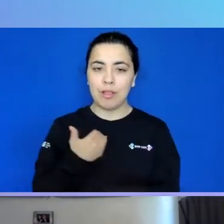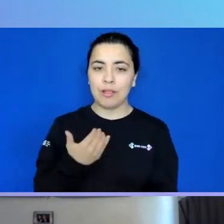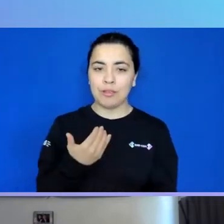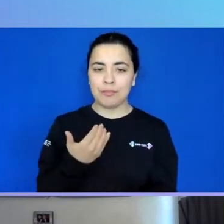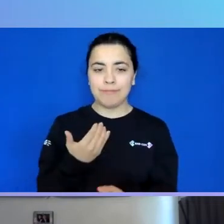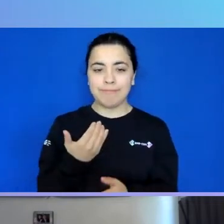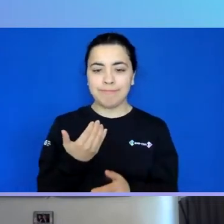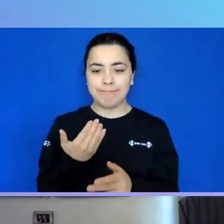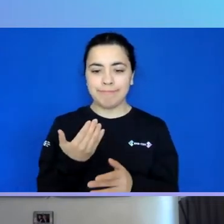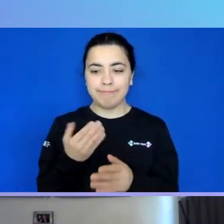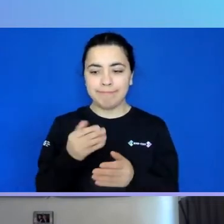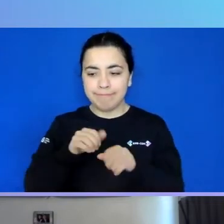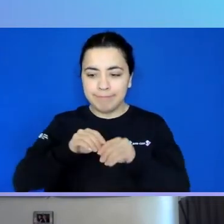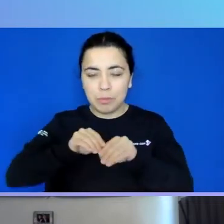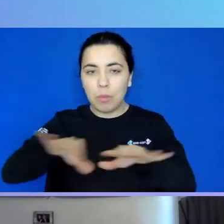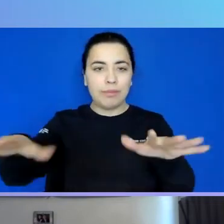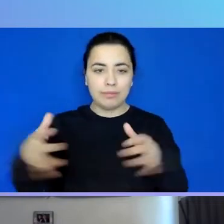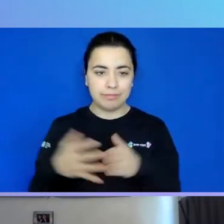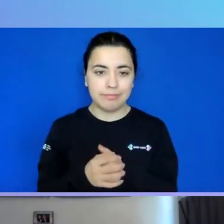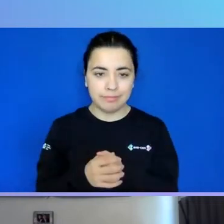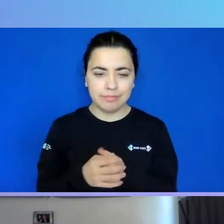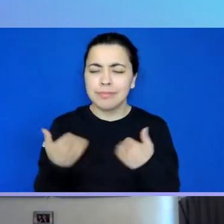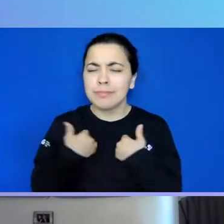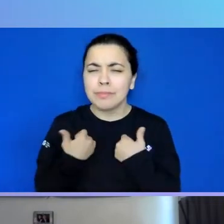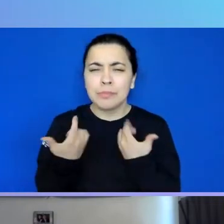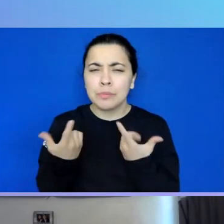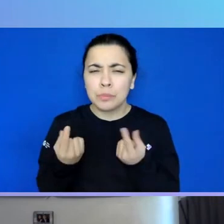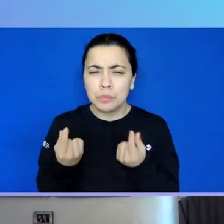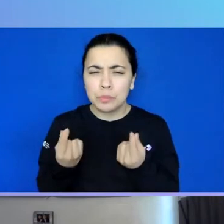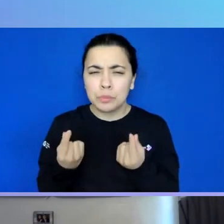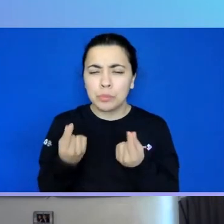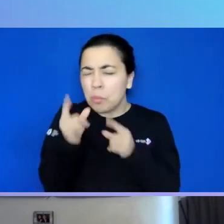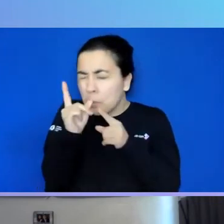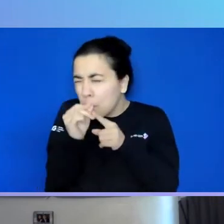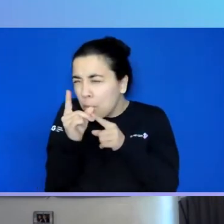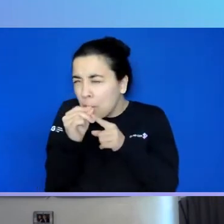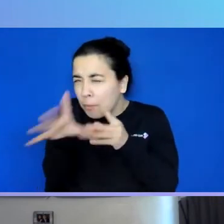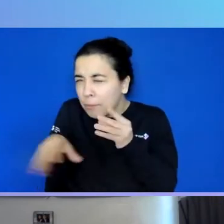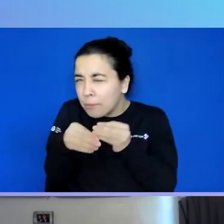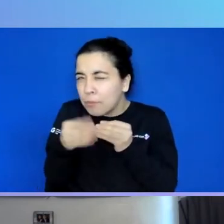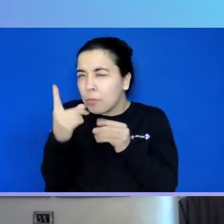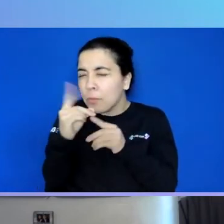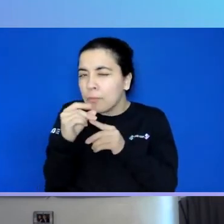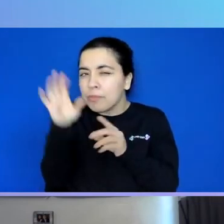more thing. I'm going to just add one more image, and I'm